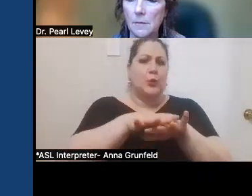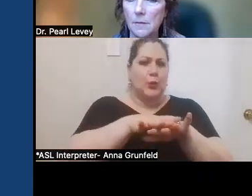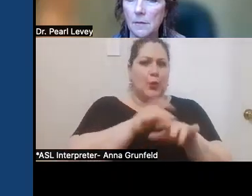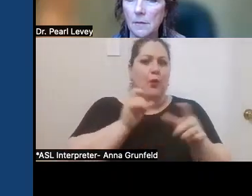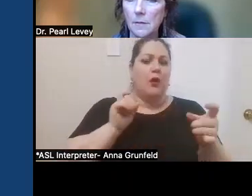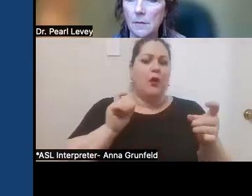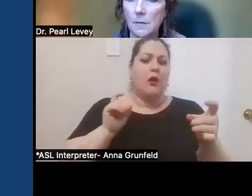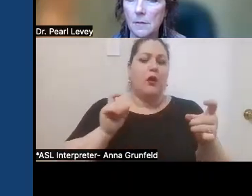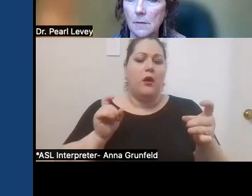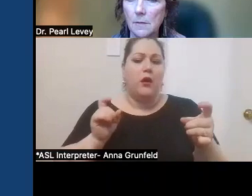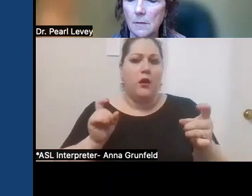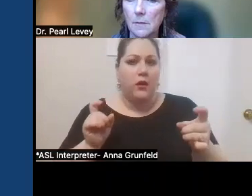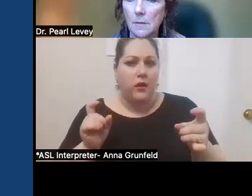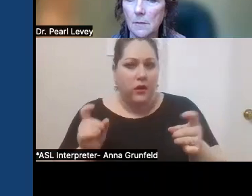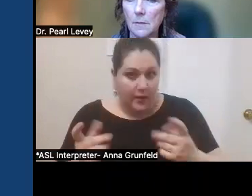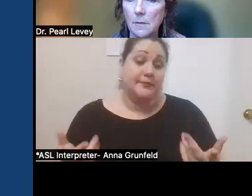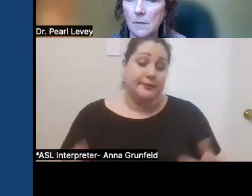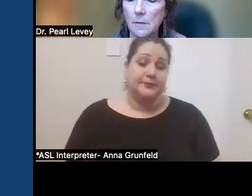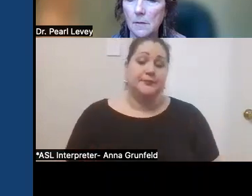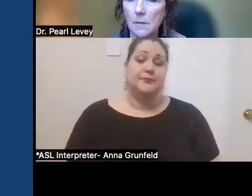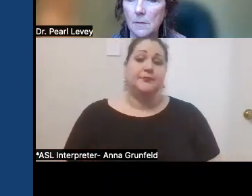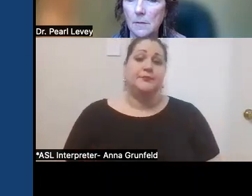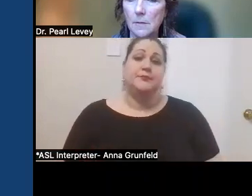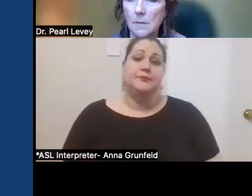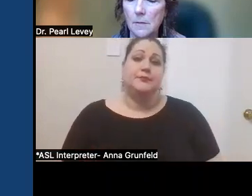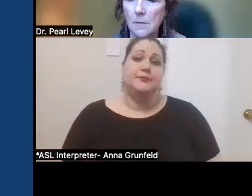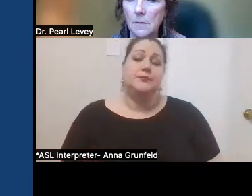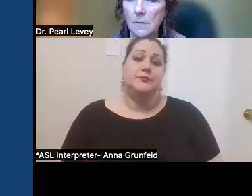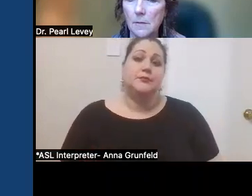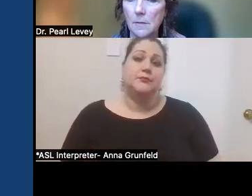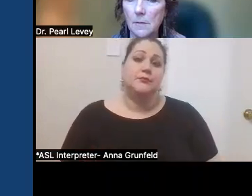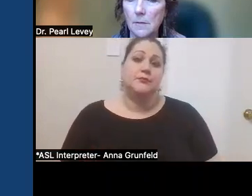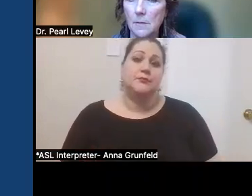And as we're clear with the programs that you know that they have a requirement to,